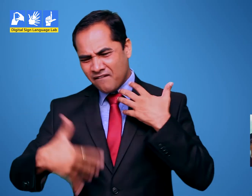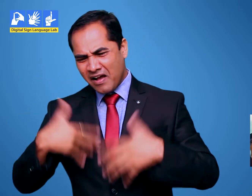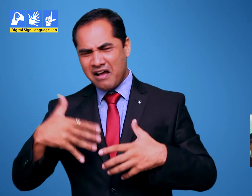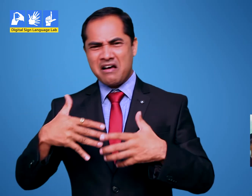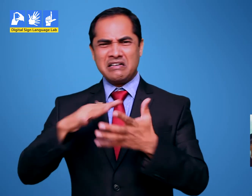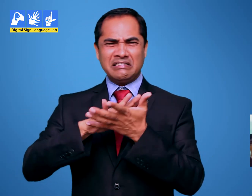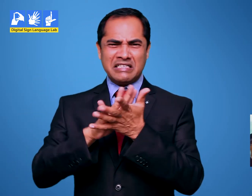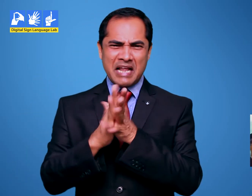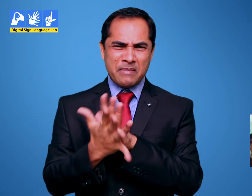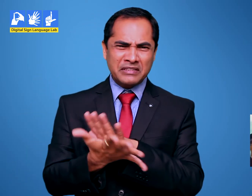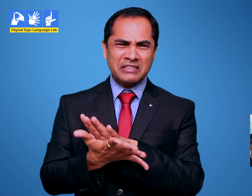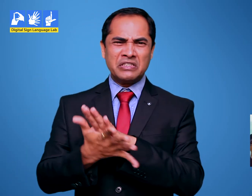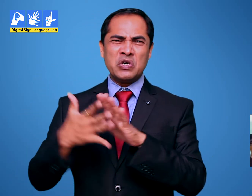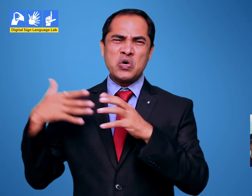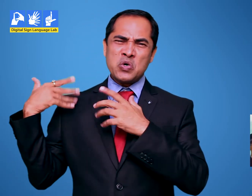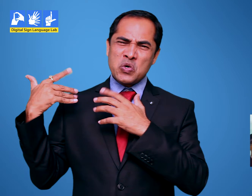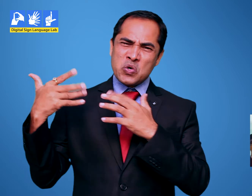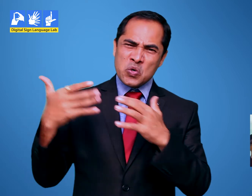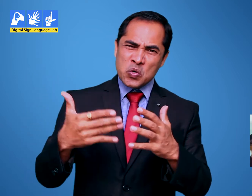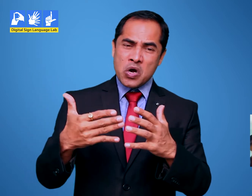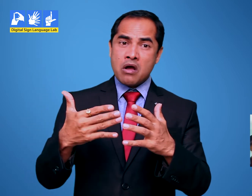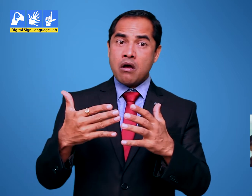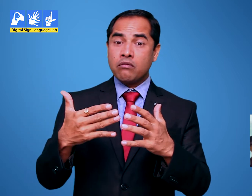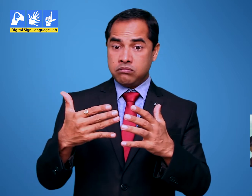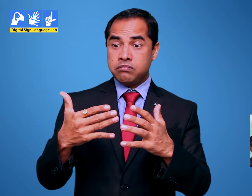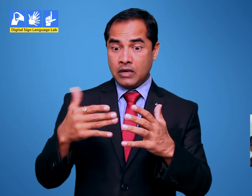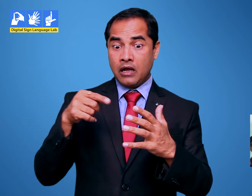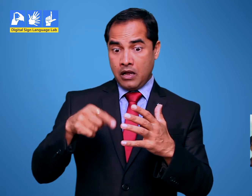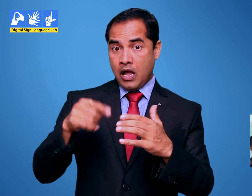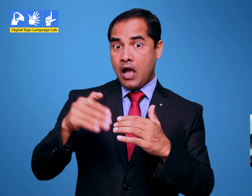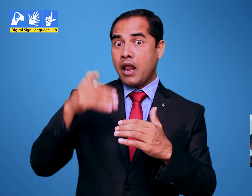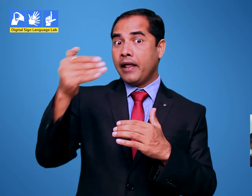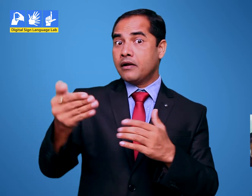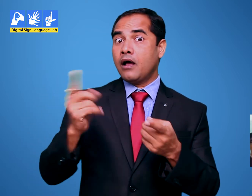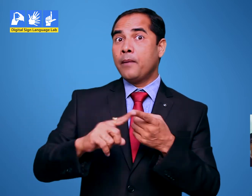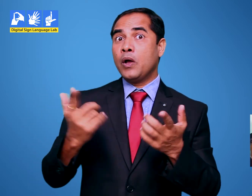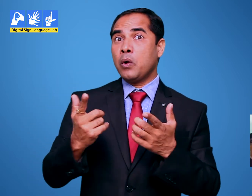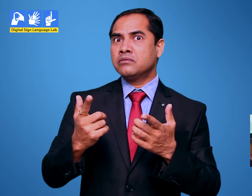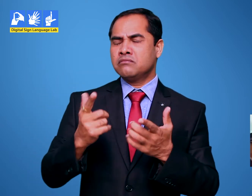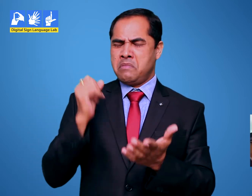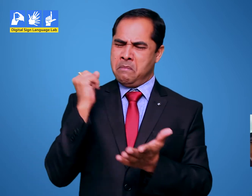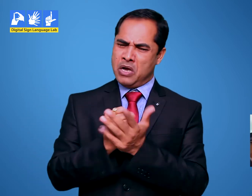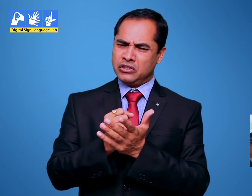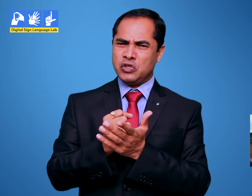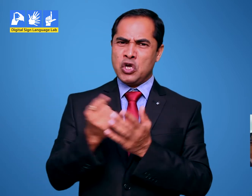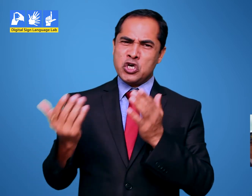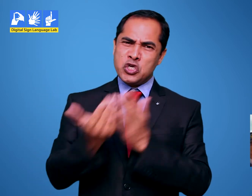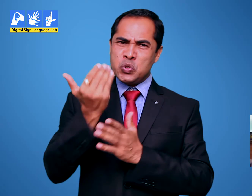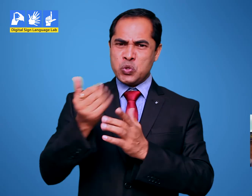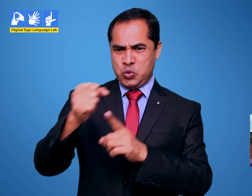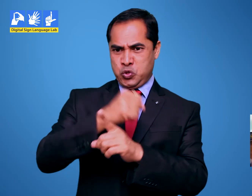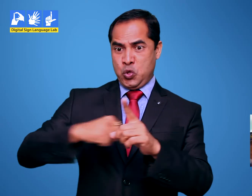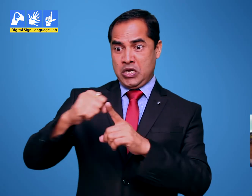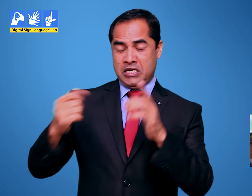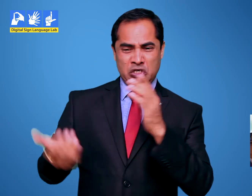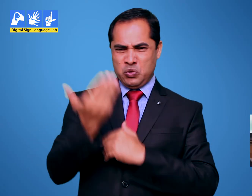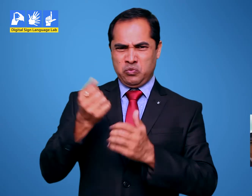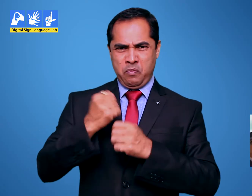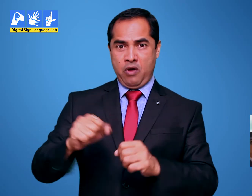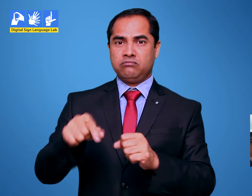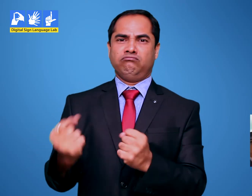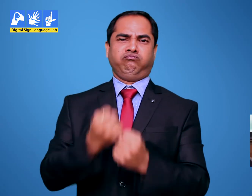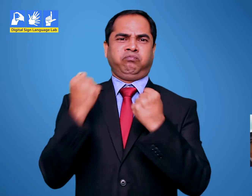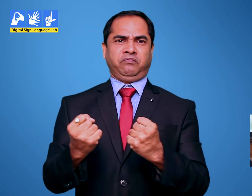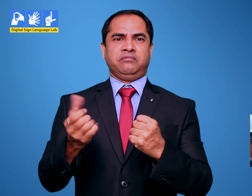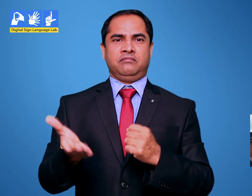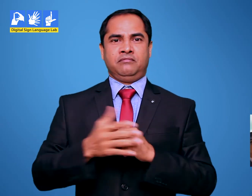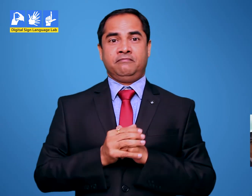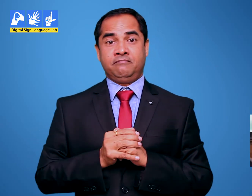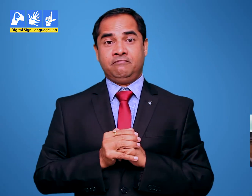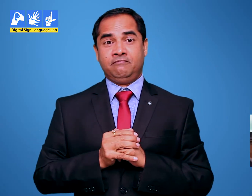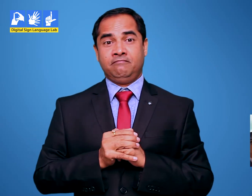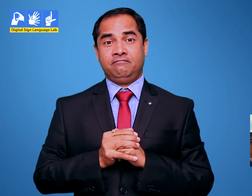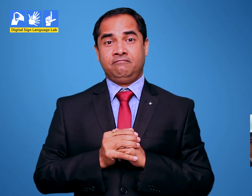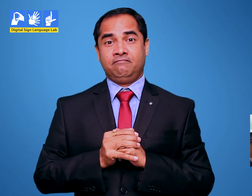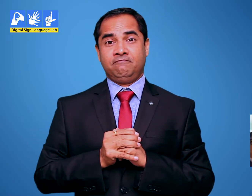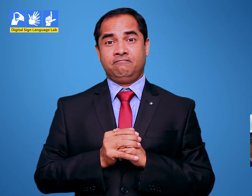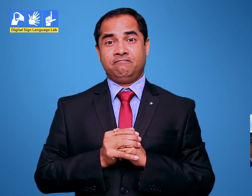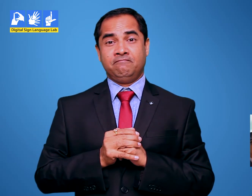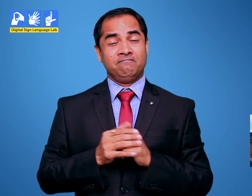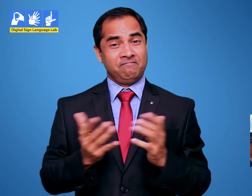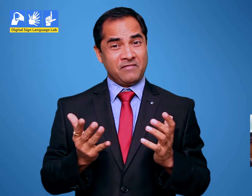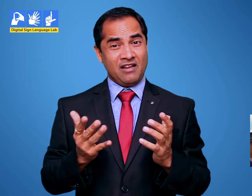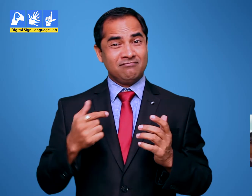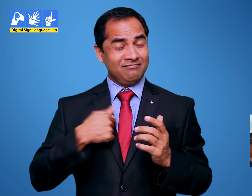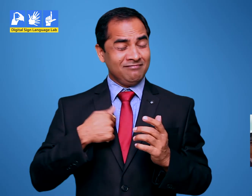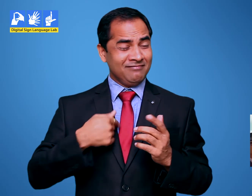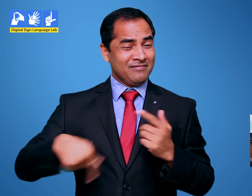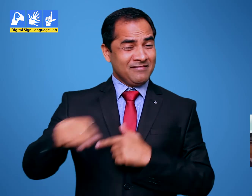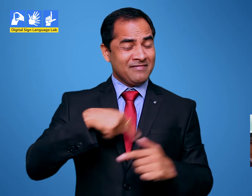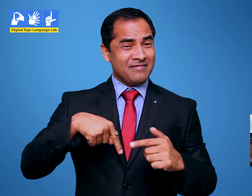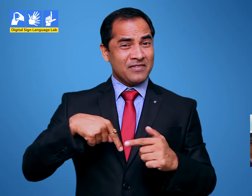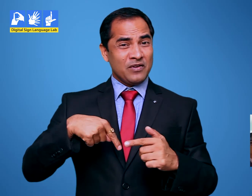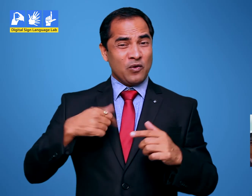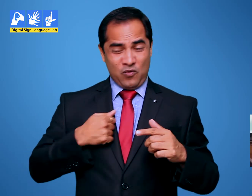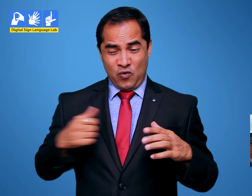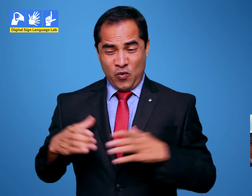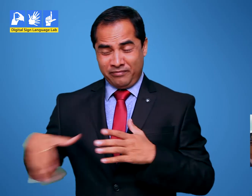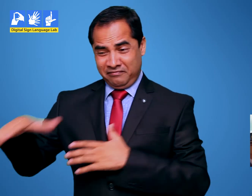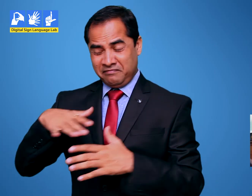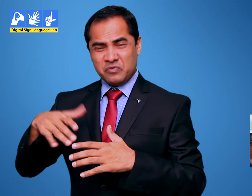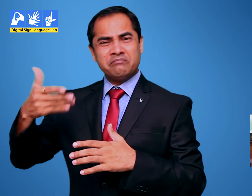too long, must be born a society of which all humanity will be proud. We, who were